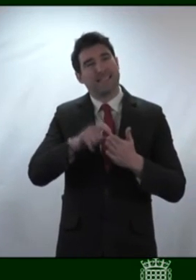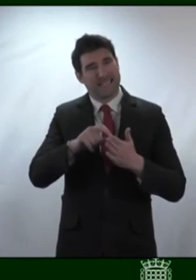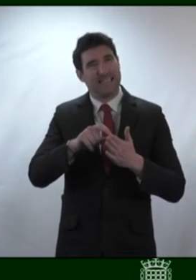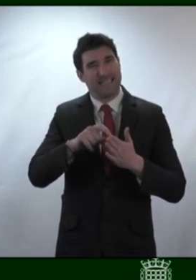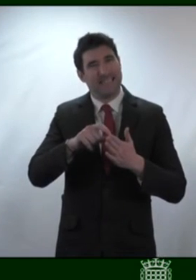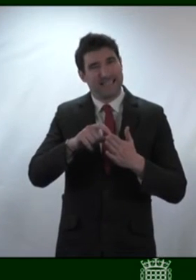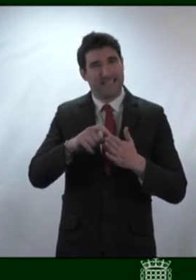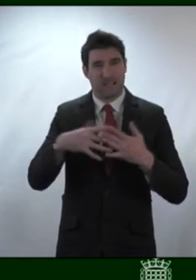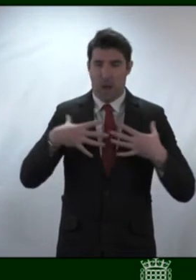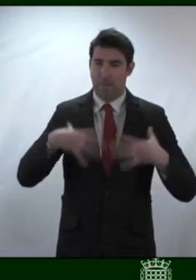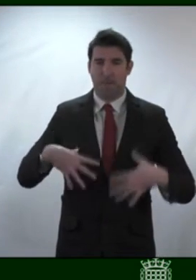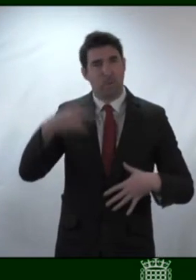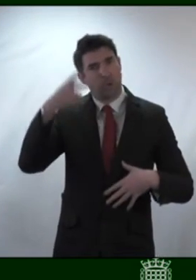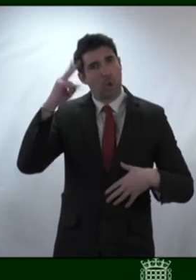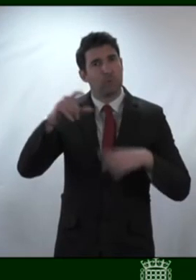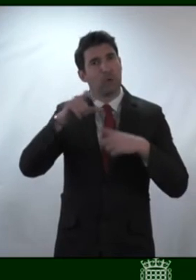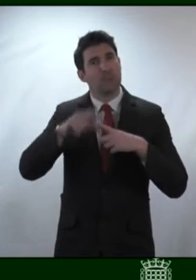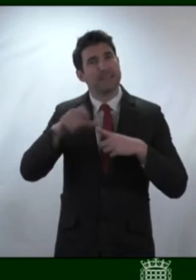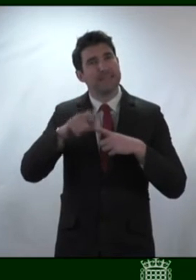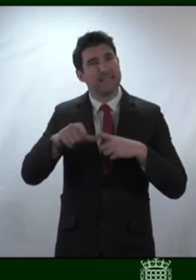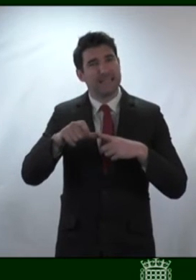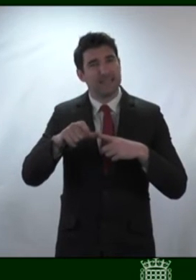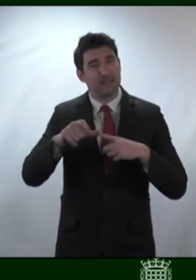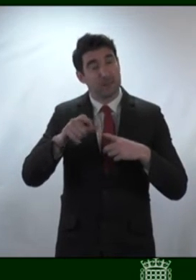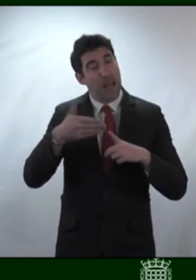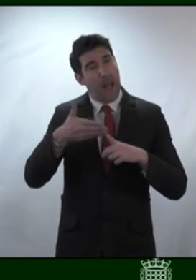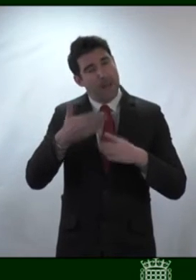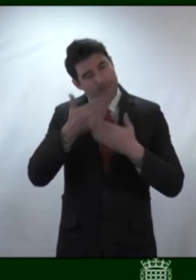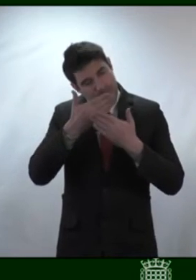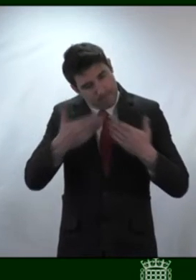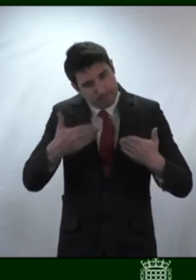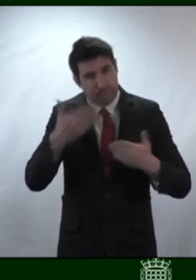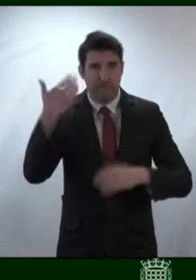Rob Burrow, who is living with motor neurone disease? Will the Government commit to